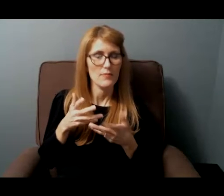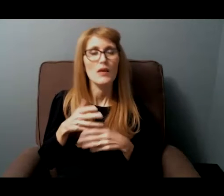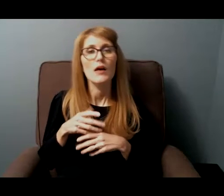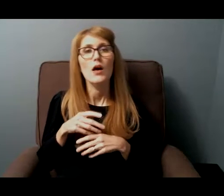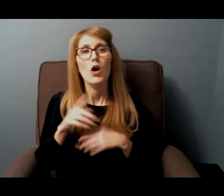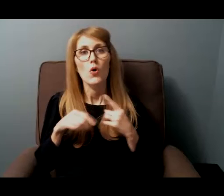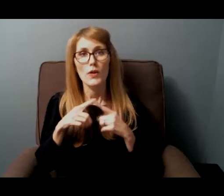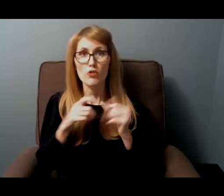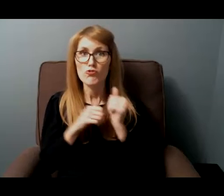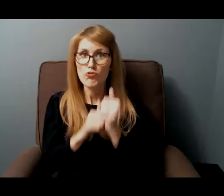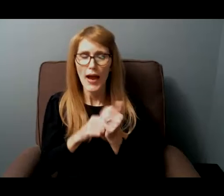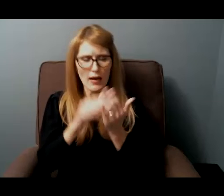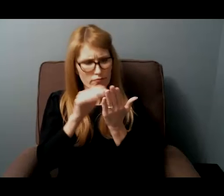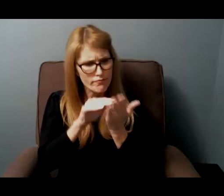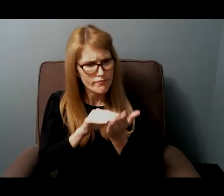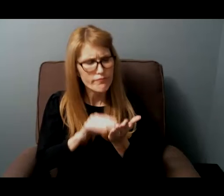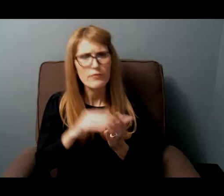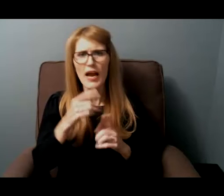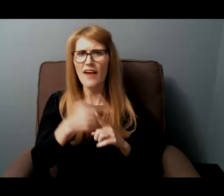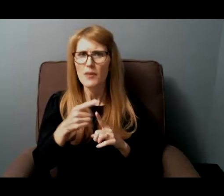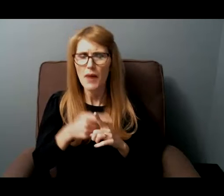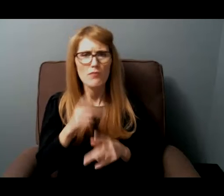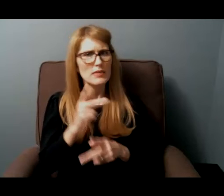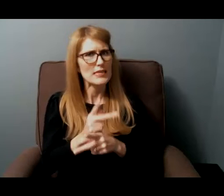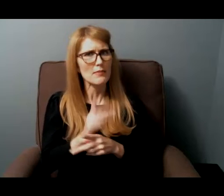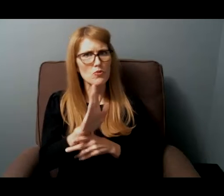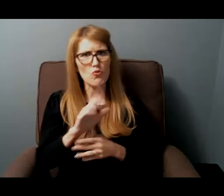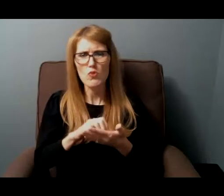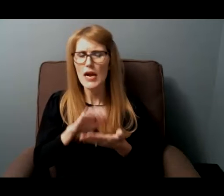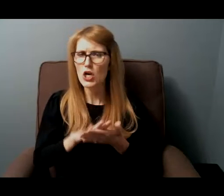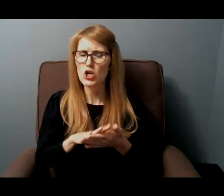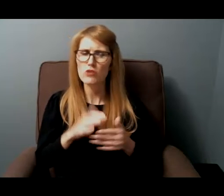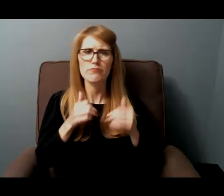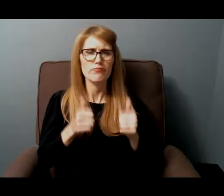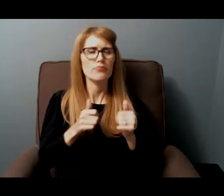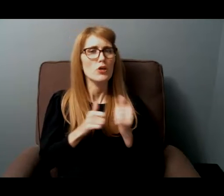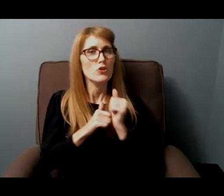you've got a good recordkeeping system and you are tracking your business revenue and expenses and